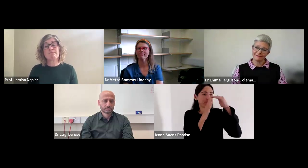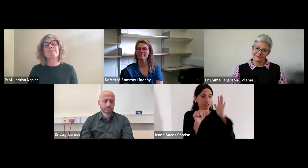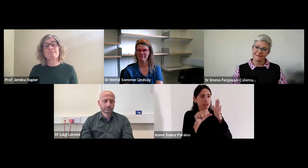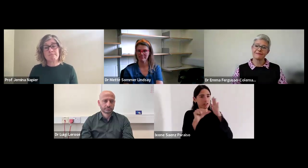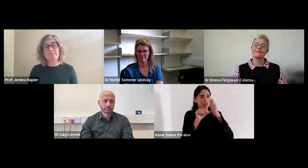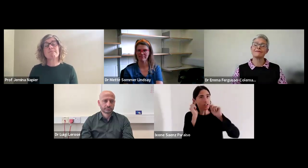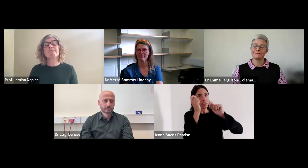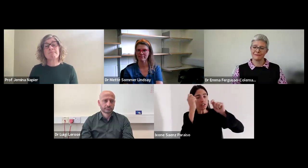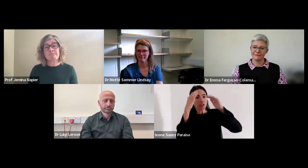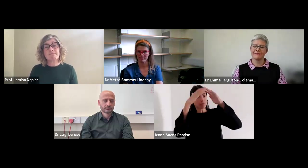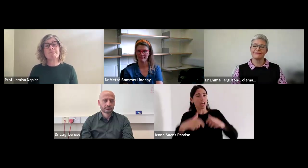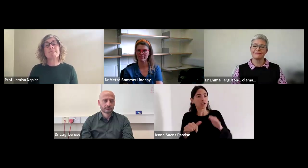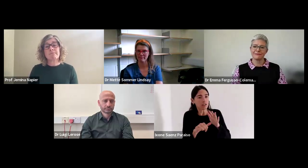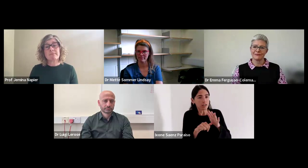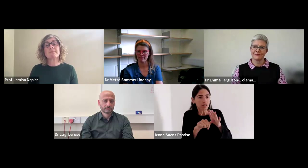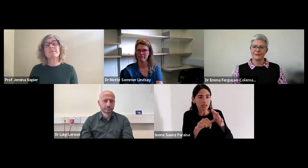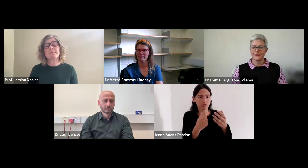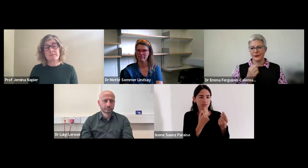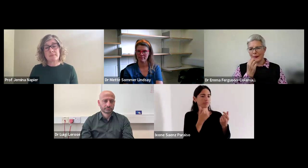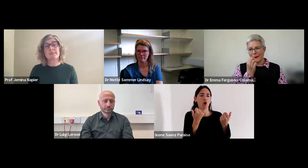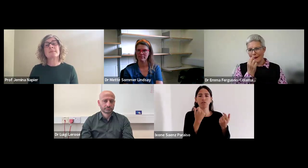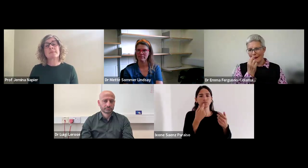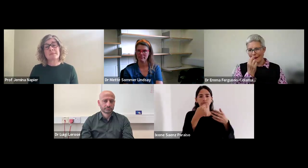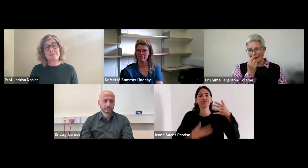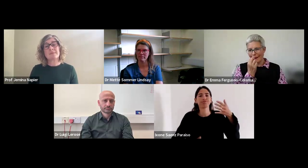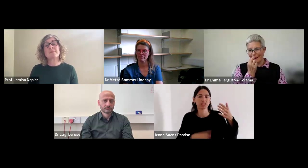ceiling that hearing people have, we have a deaf glass ceiling which is very difficult to